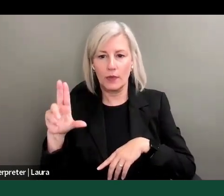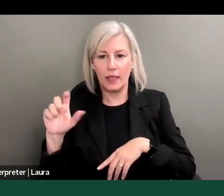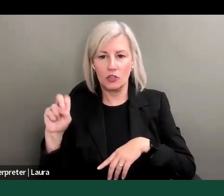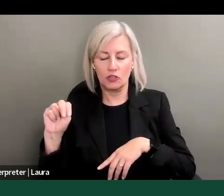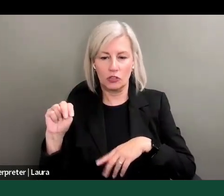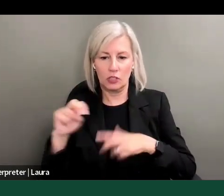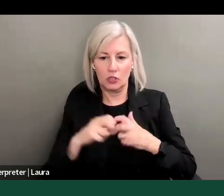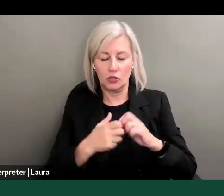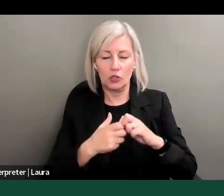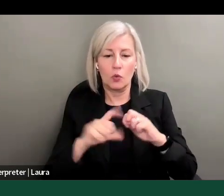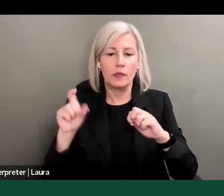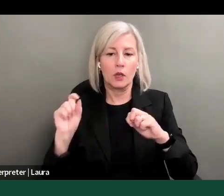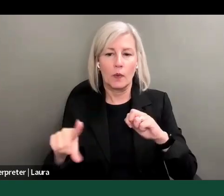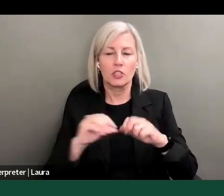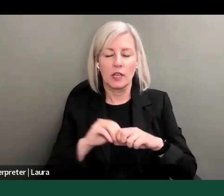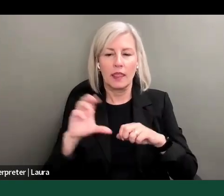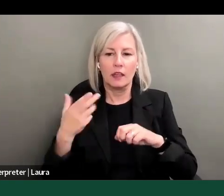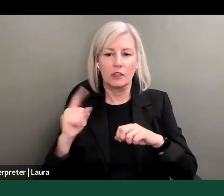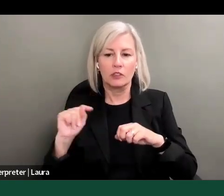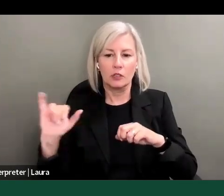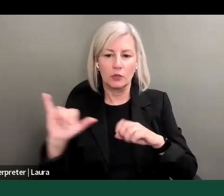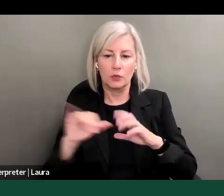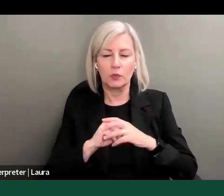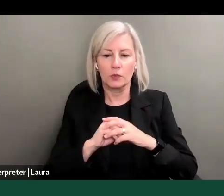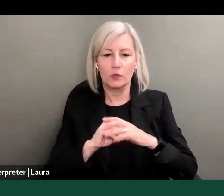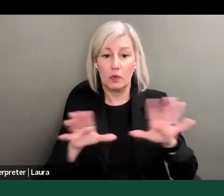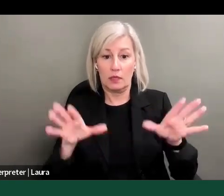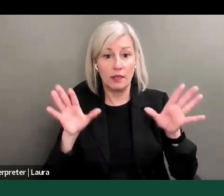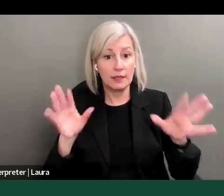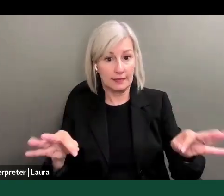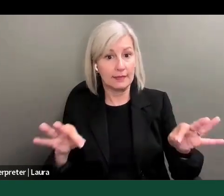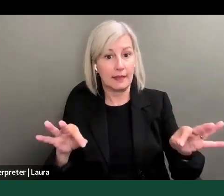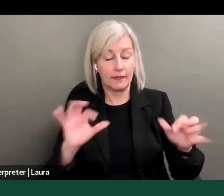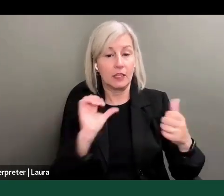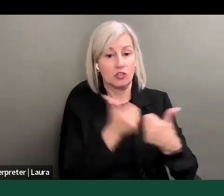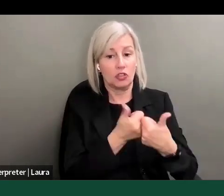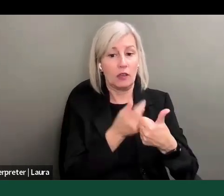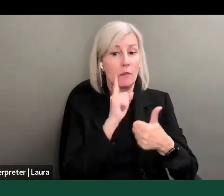in the chat also. And that is definitely a challenge both for audiologists when